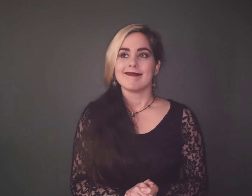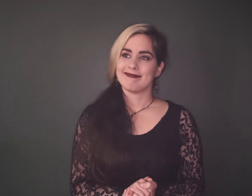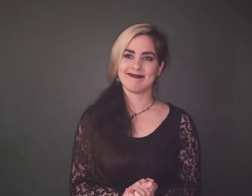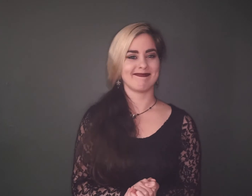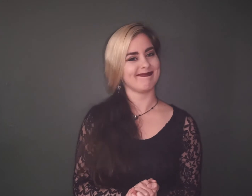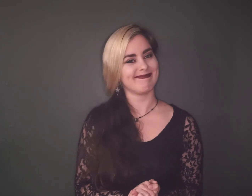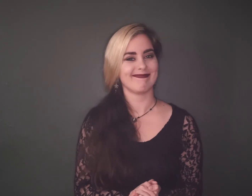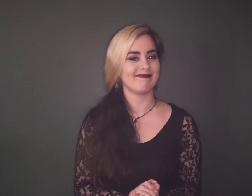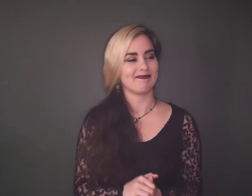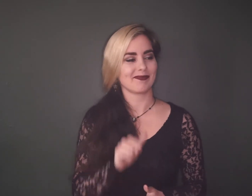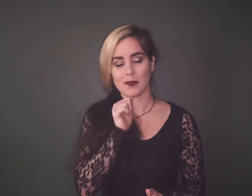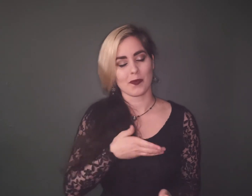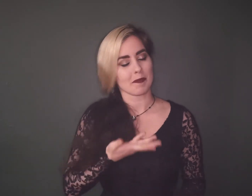Uh, I was not happy about that